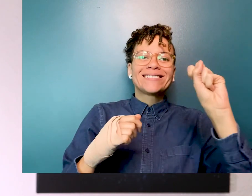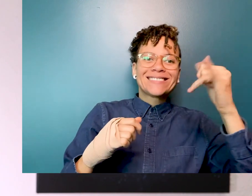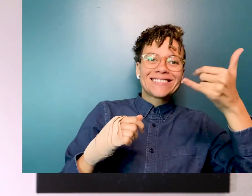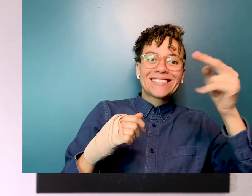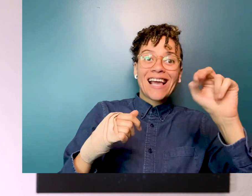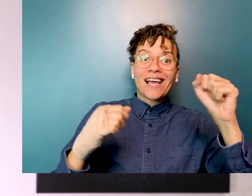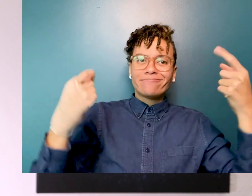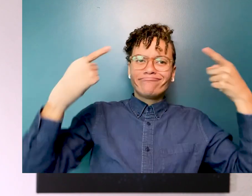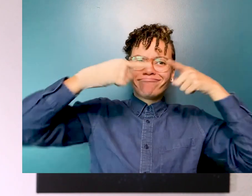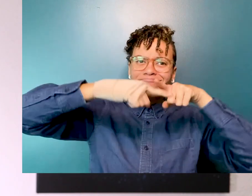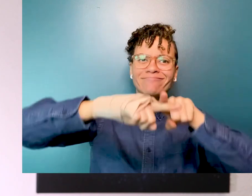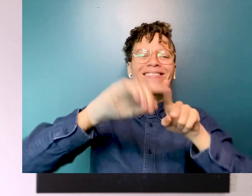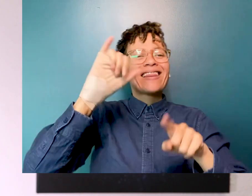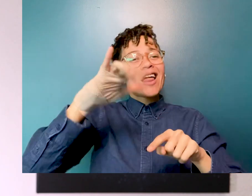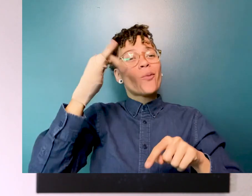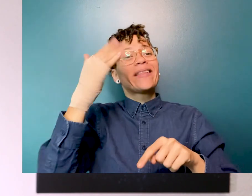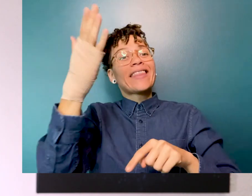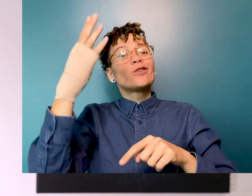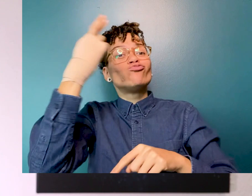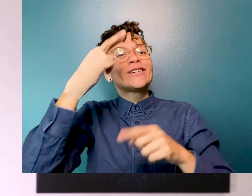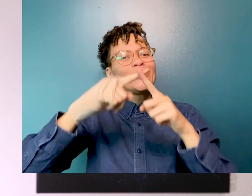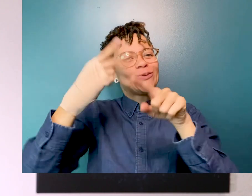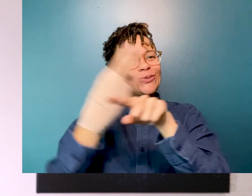with each of the 12 signs.